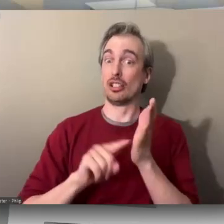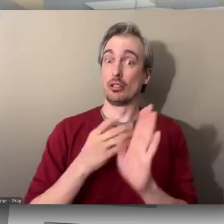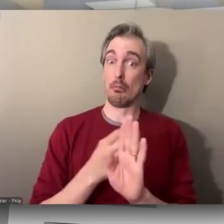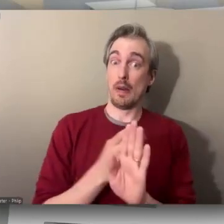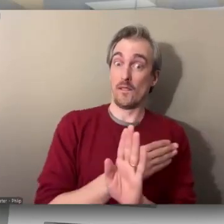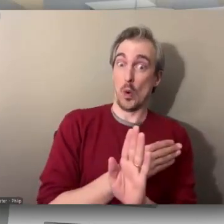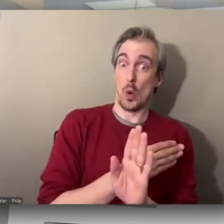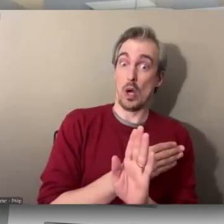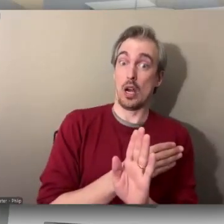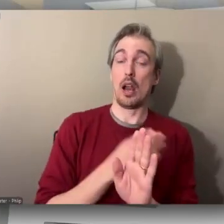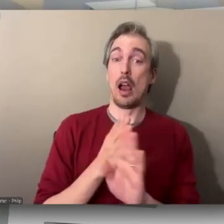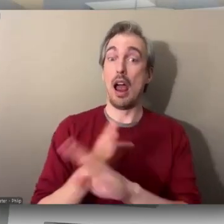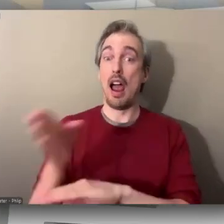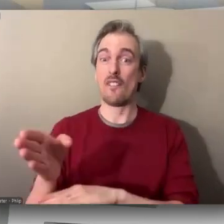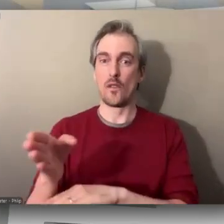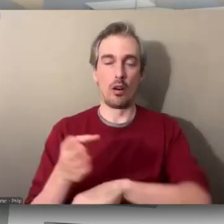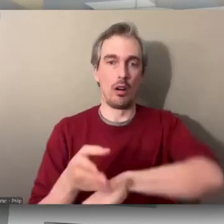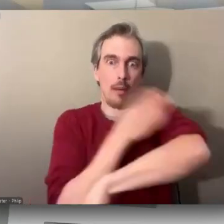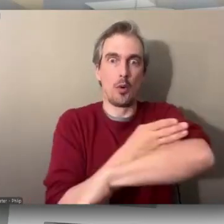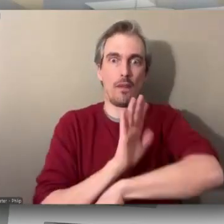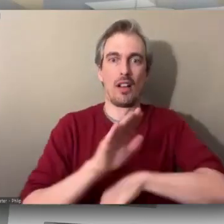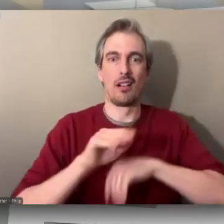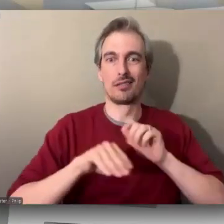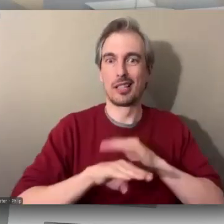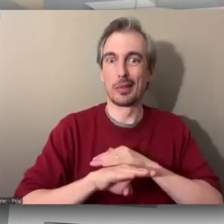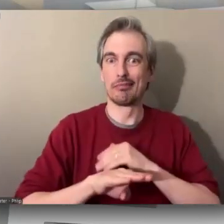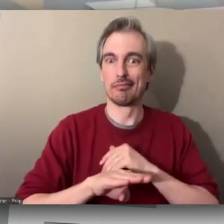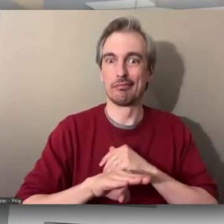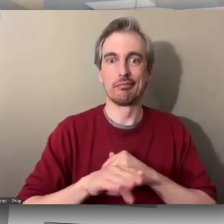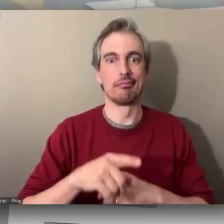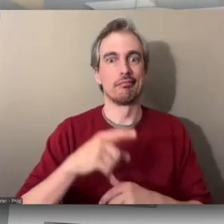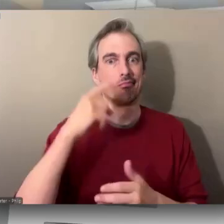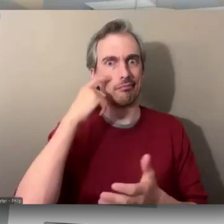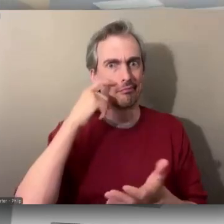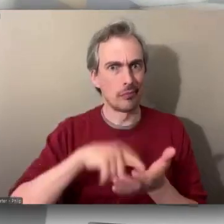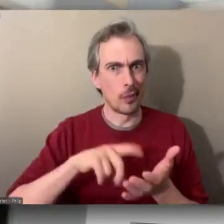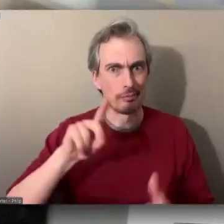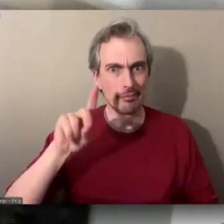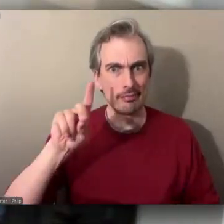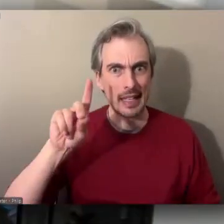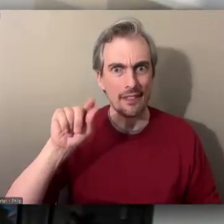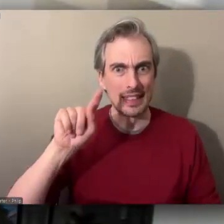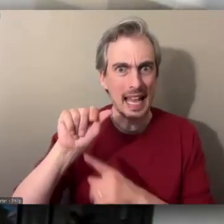comes out in the data. Right? People do have less anxiety walking in the door. Which means they're